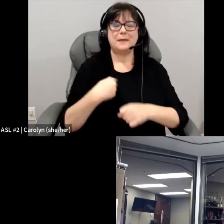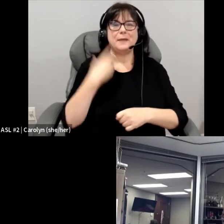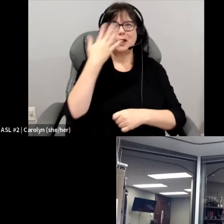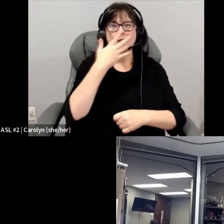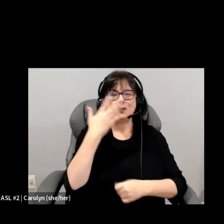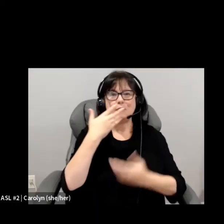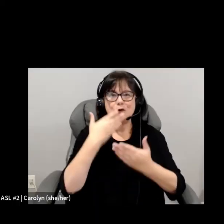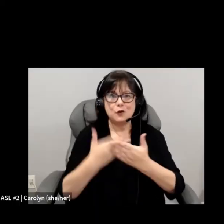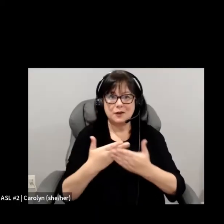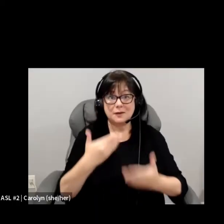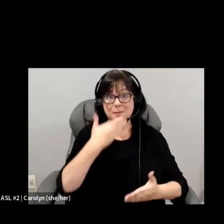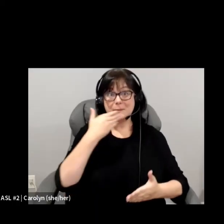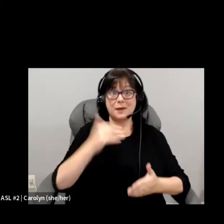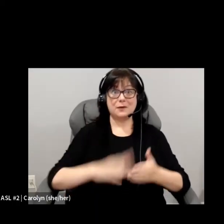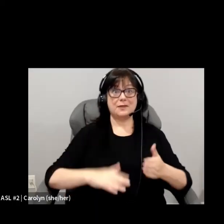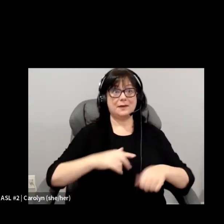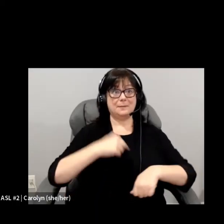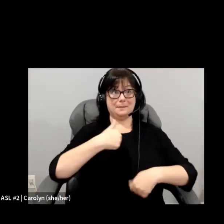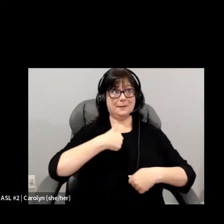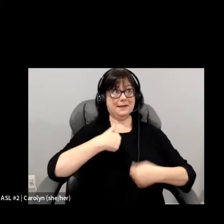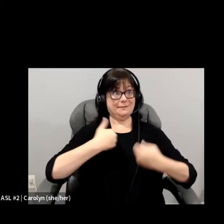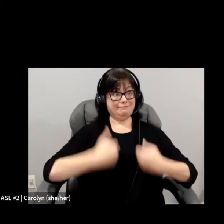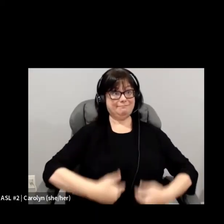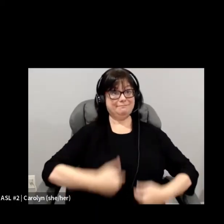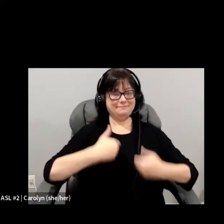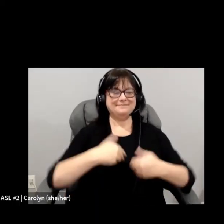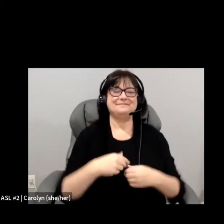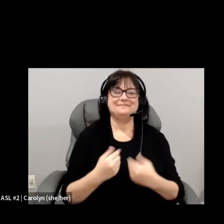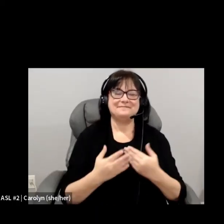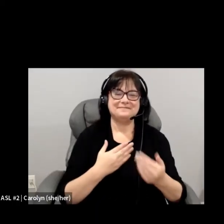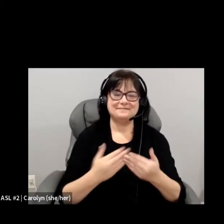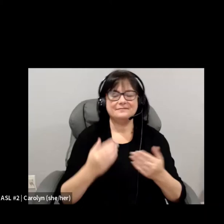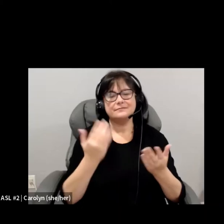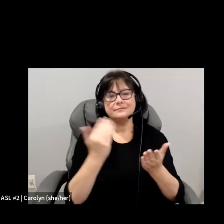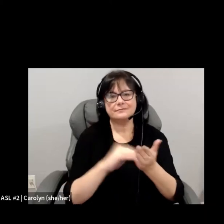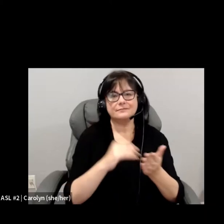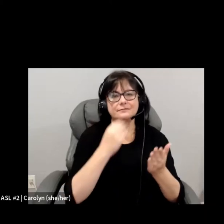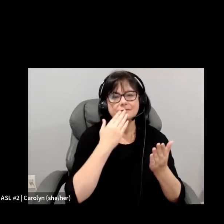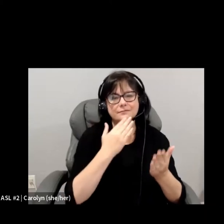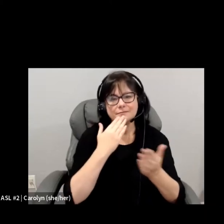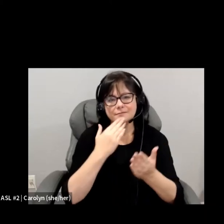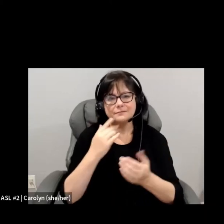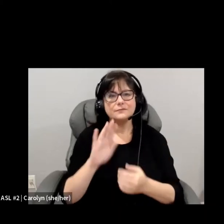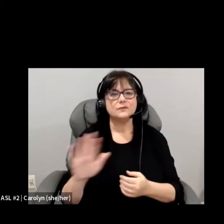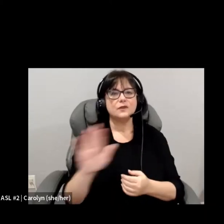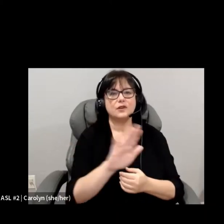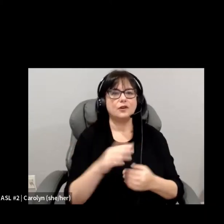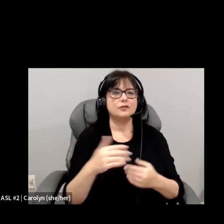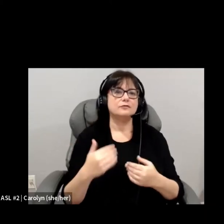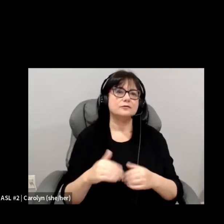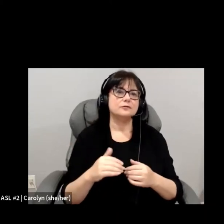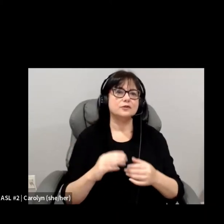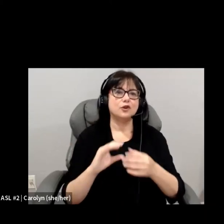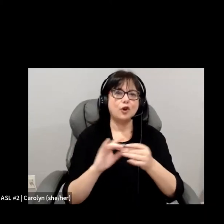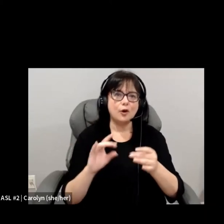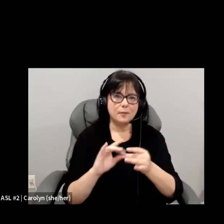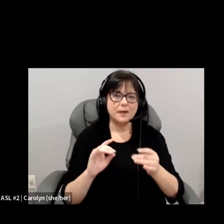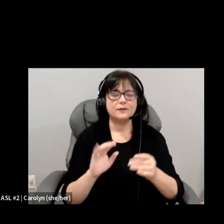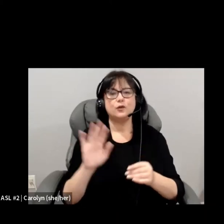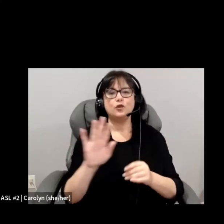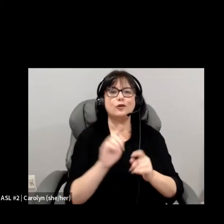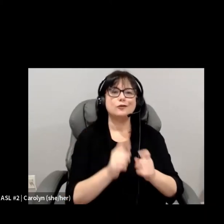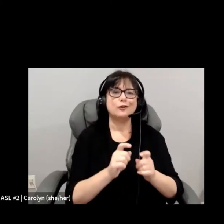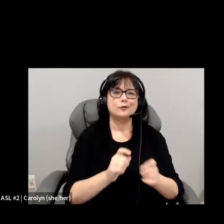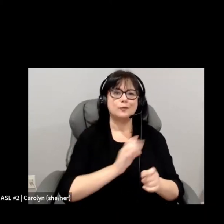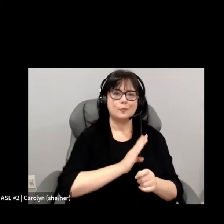AGAIN, THANK YOU FOR YOUR CONTRIBUTIONS AND YOUR KIND COMMENTS ABOUT MYSELF.